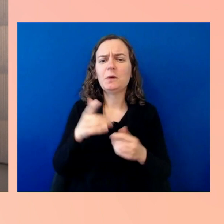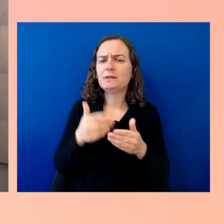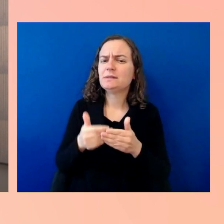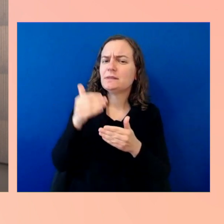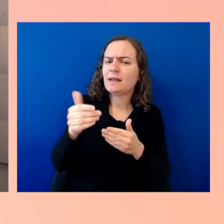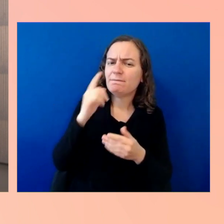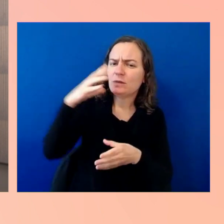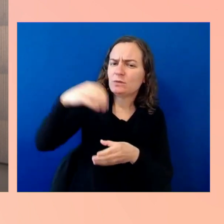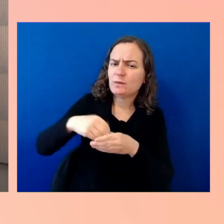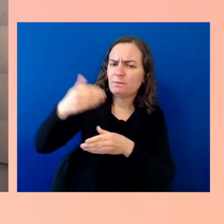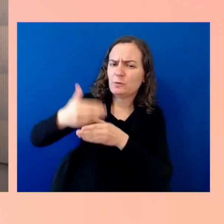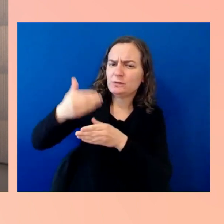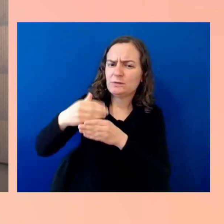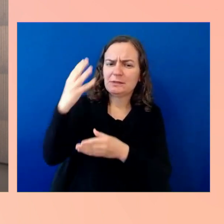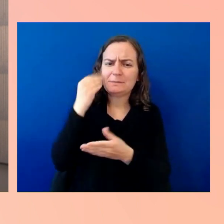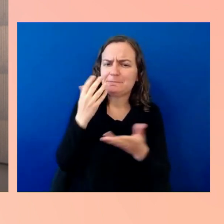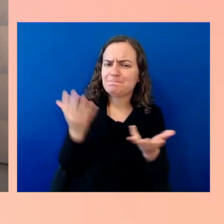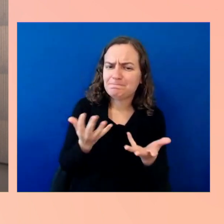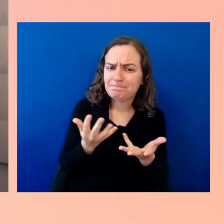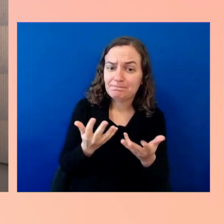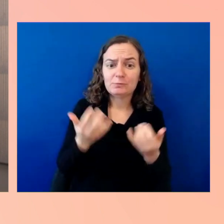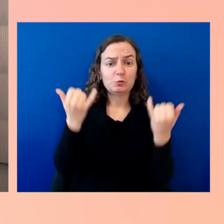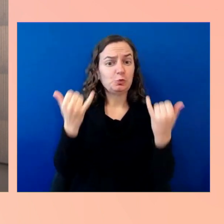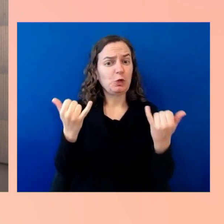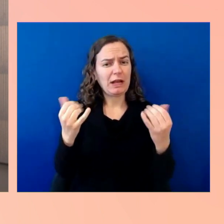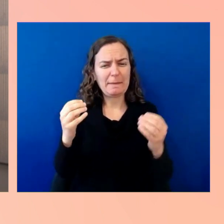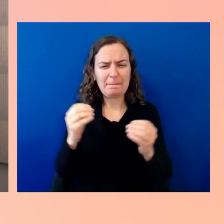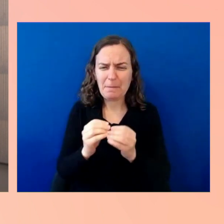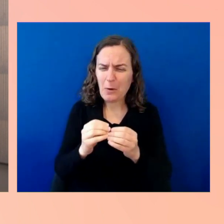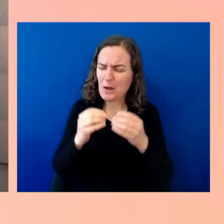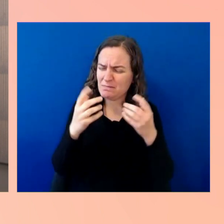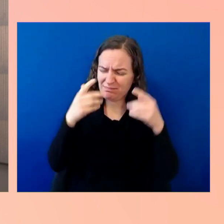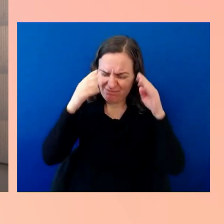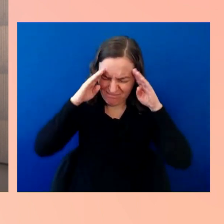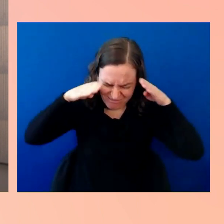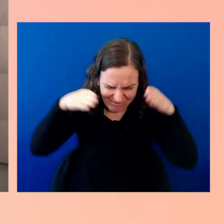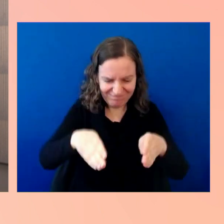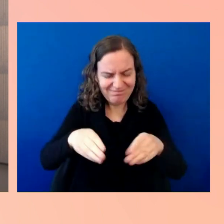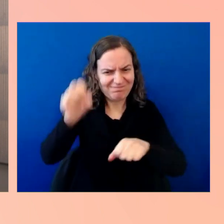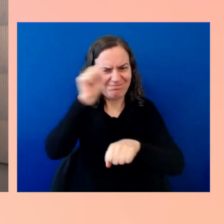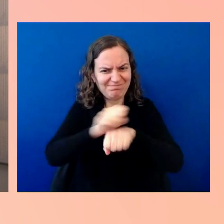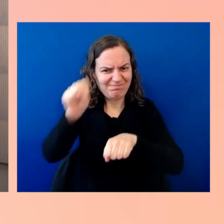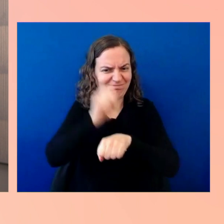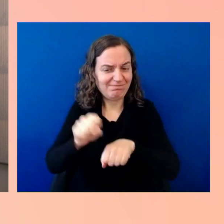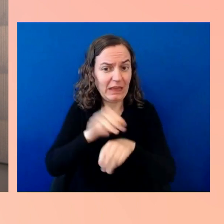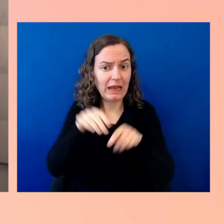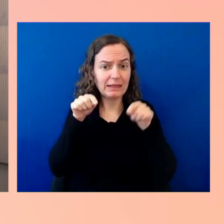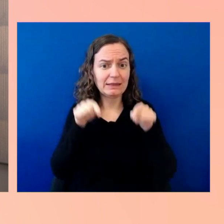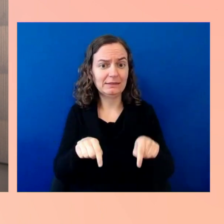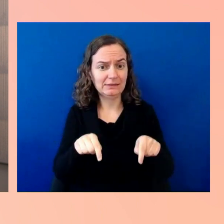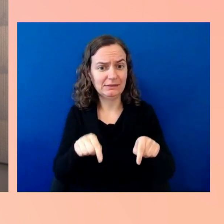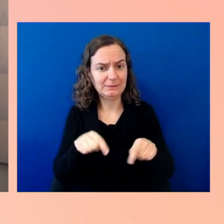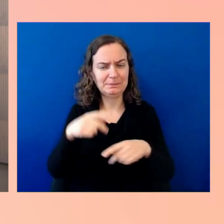we are spending so much time on our PCs. While we found many ways to be efficient, we can also find ourselves